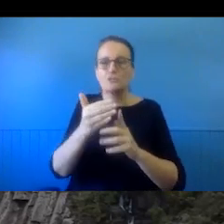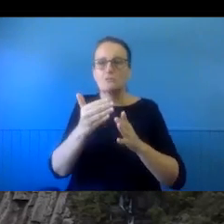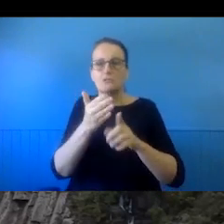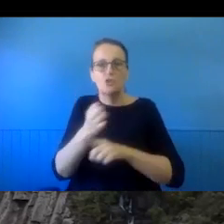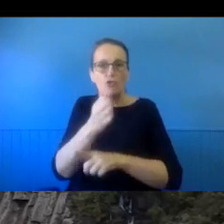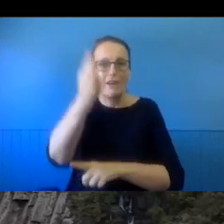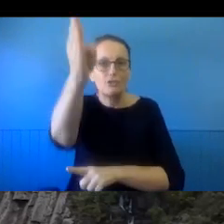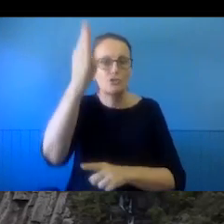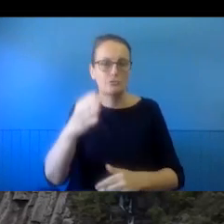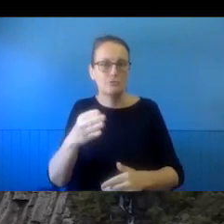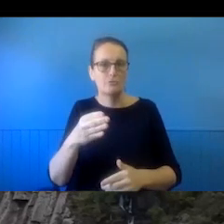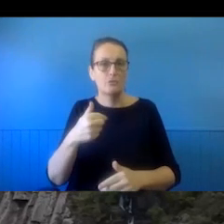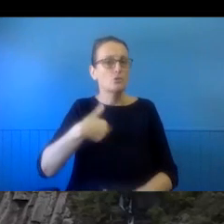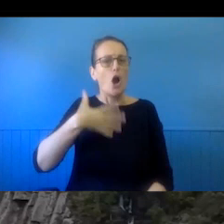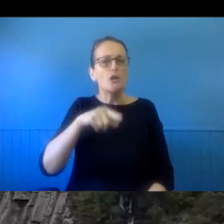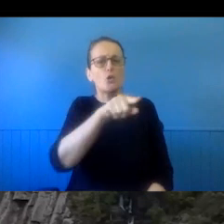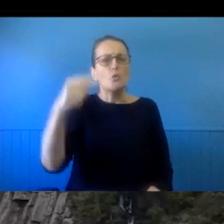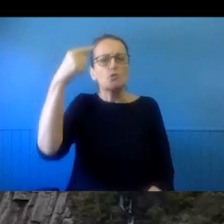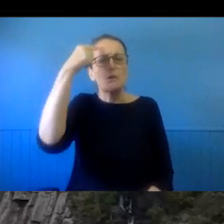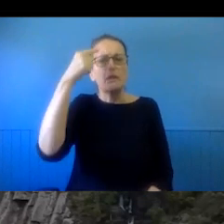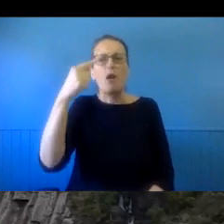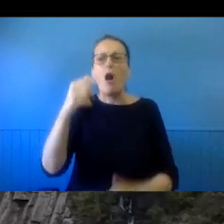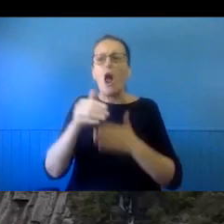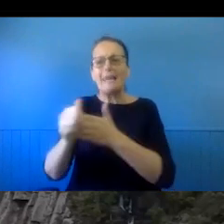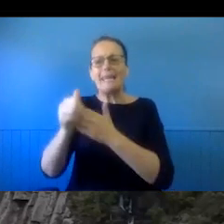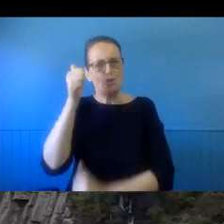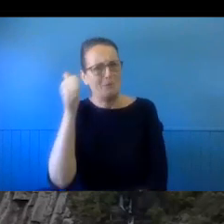for you to walk away thinking, "Oh, leadership, good. Authority, bad."